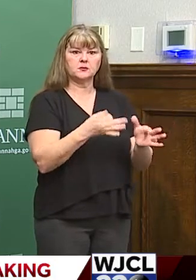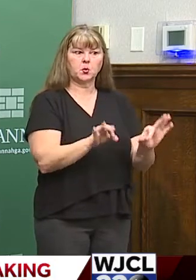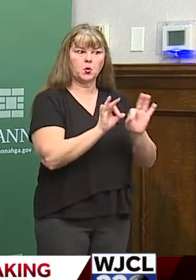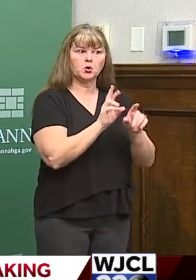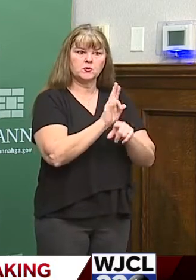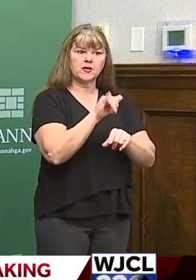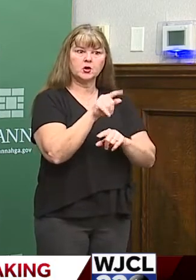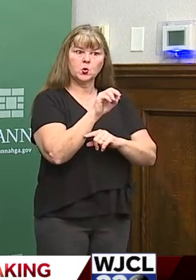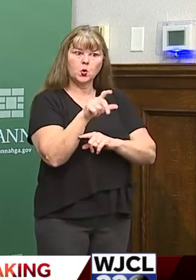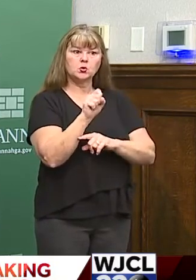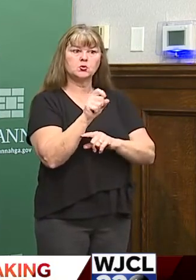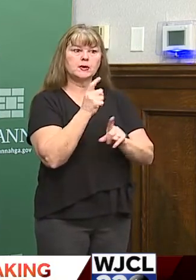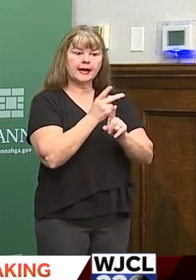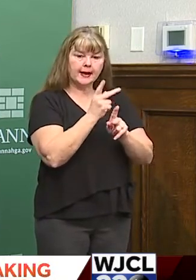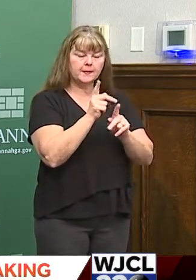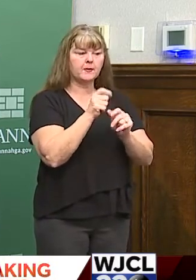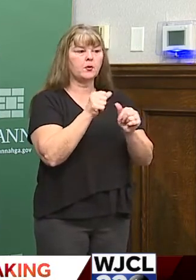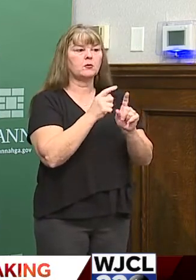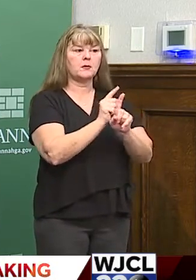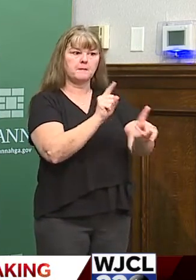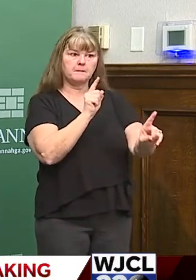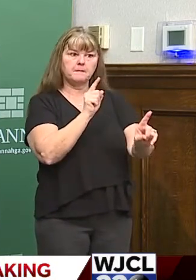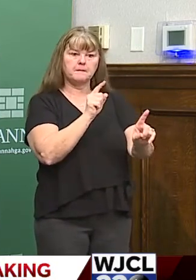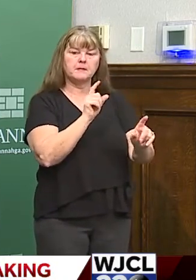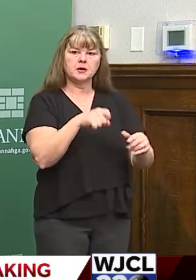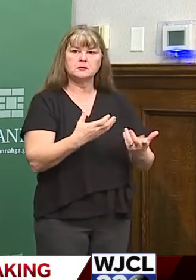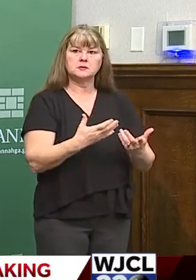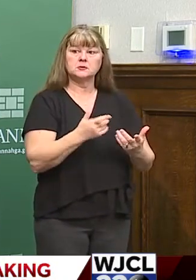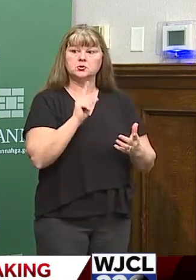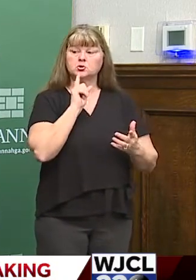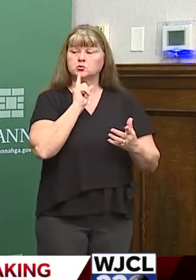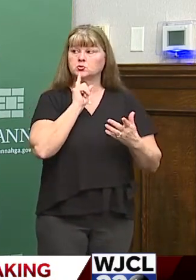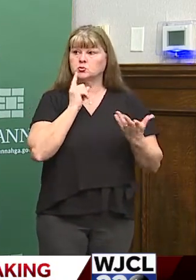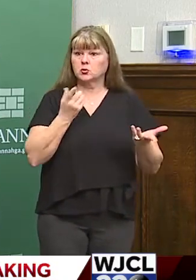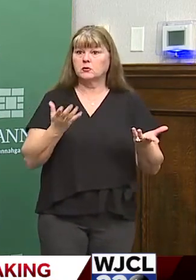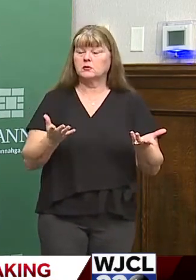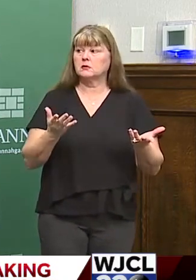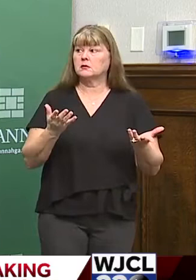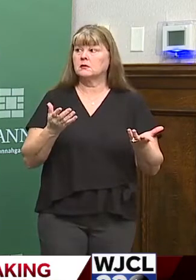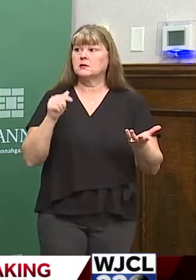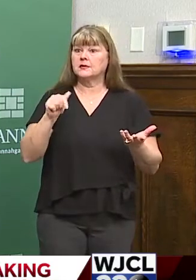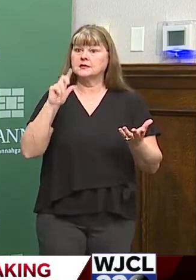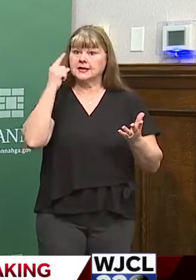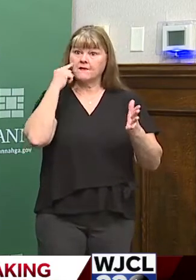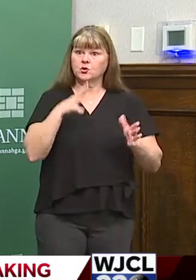PEOPLE ARE COMPLAINING ABOUT IT BUT YOU OBVIOUSLY FEEL LIKE YOU NEED TO USE THESE TOOLS TO GIVE PEOPLE THE SOCIAL DISTANCE.